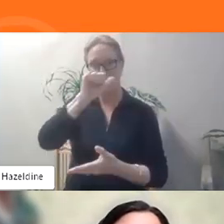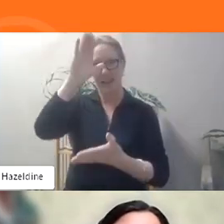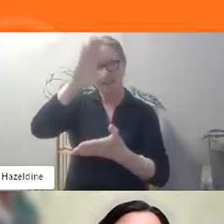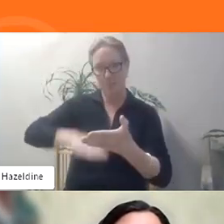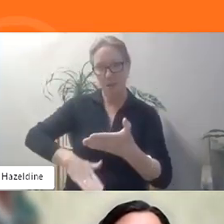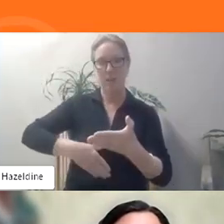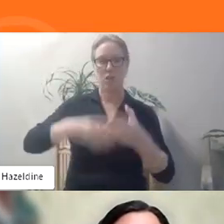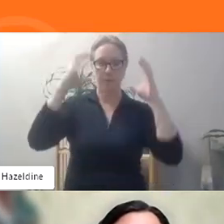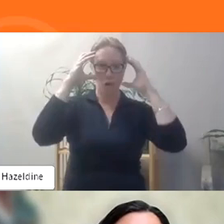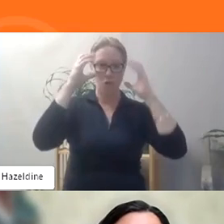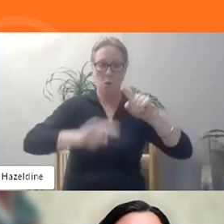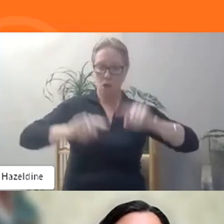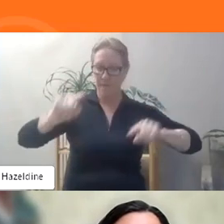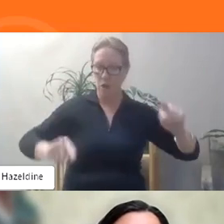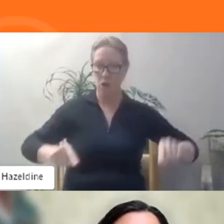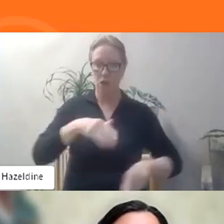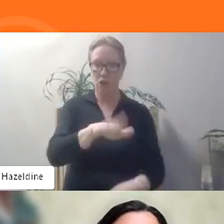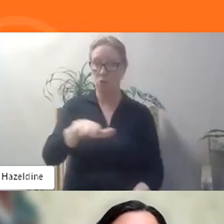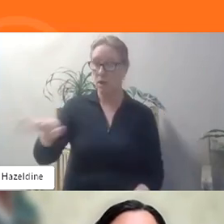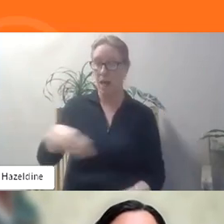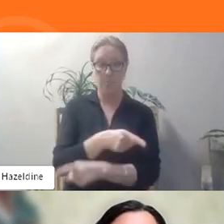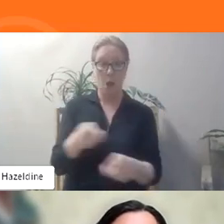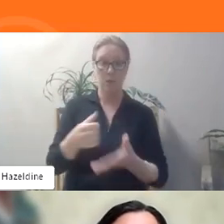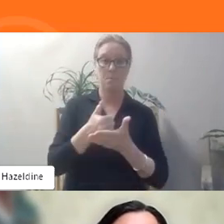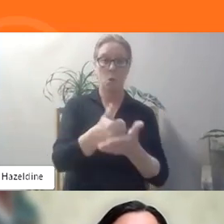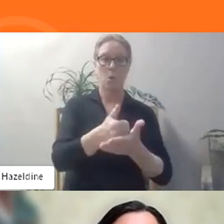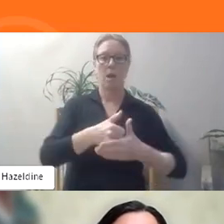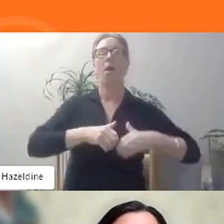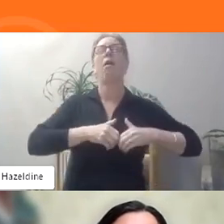children and those supporting them are heart-breaking but unsurprising